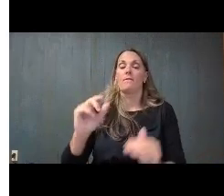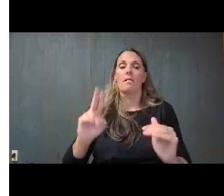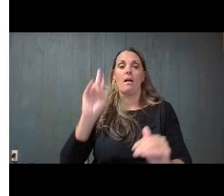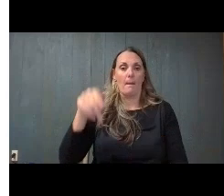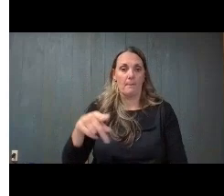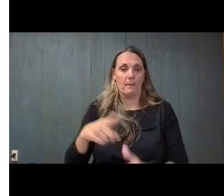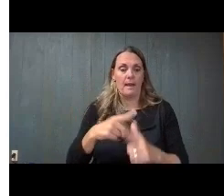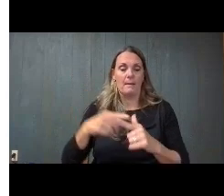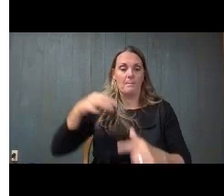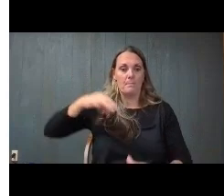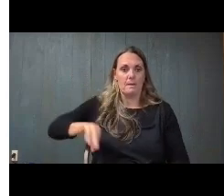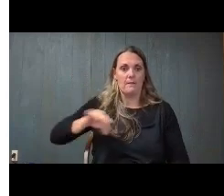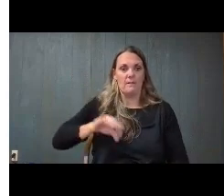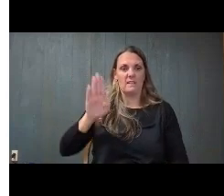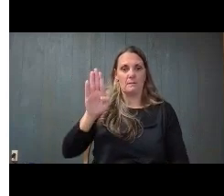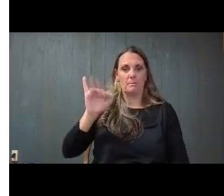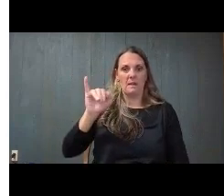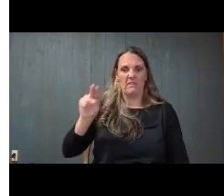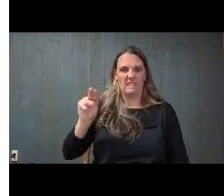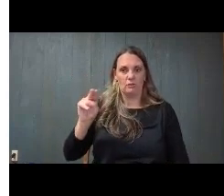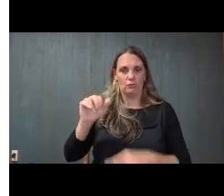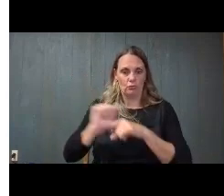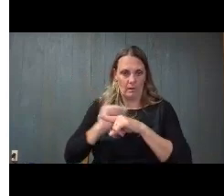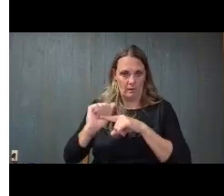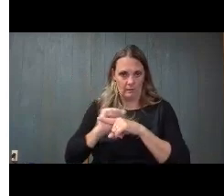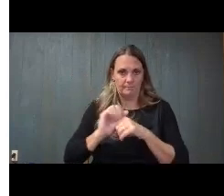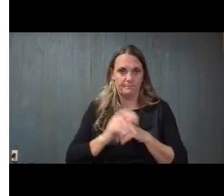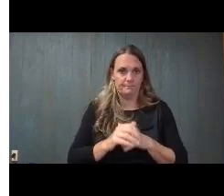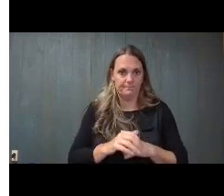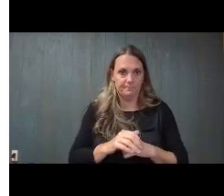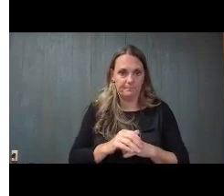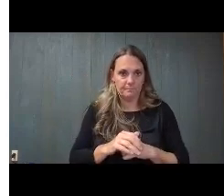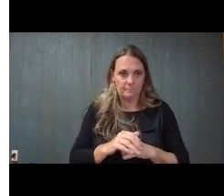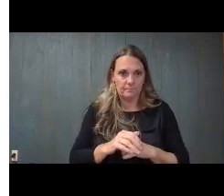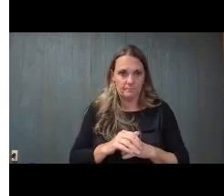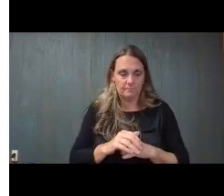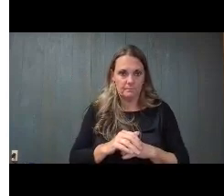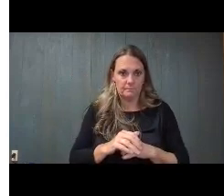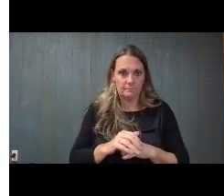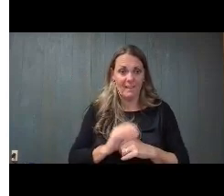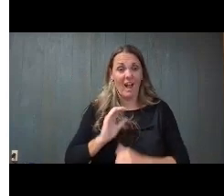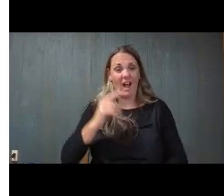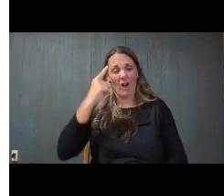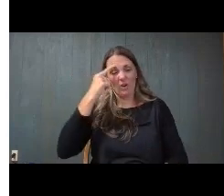or Bin Training. I think our goal is to get a training document out